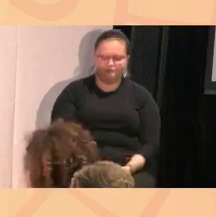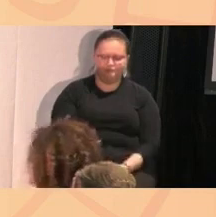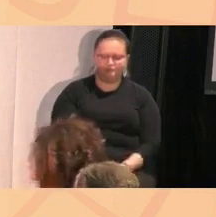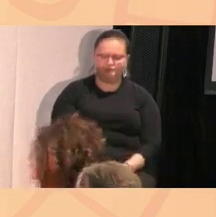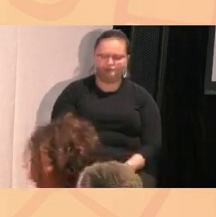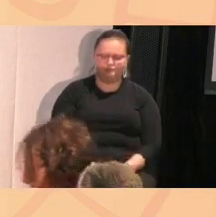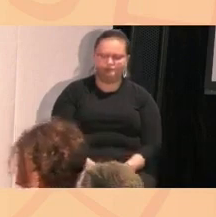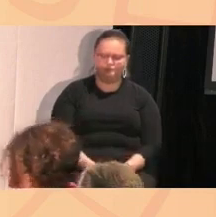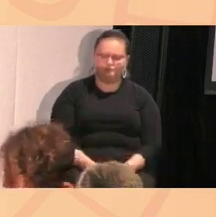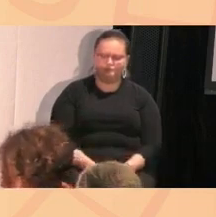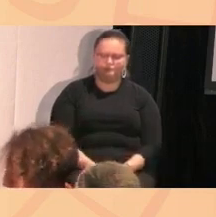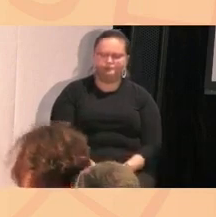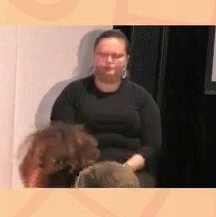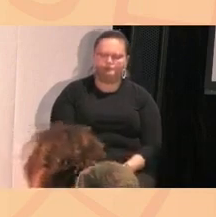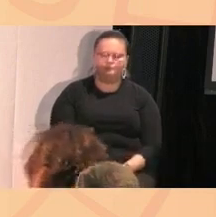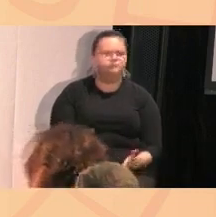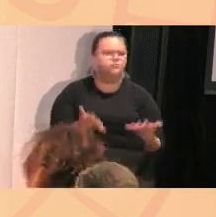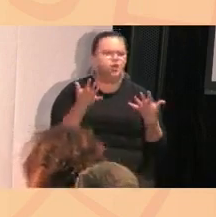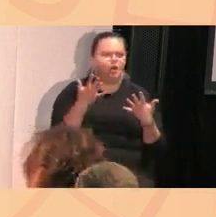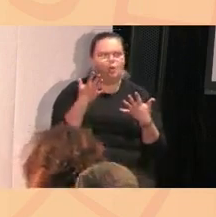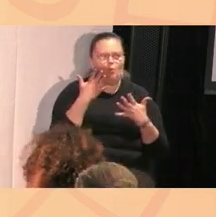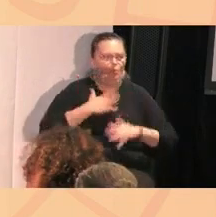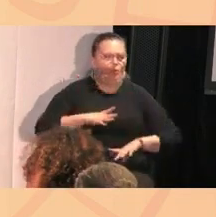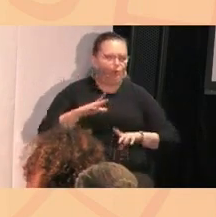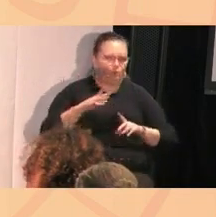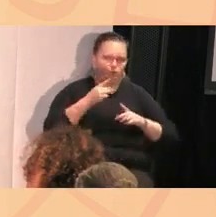I feel like I should stand up.